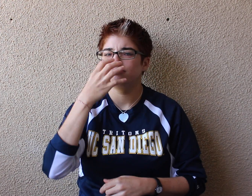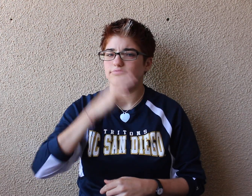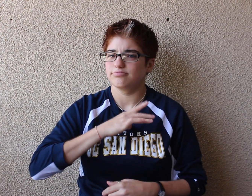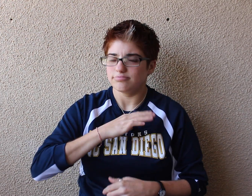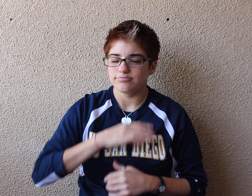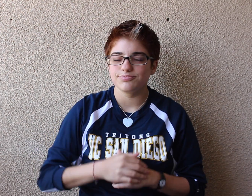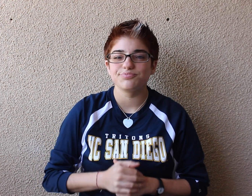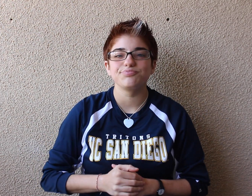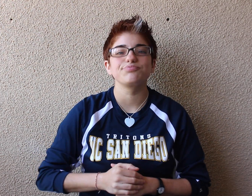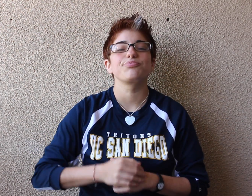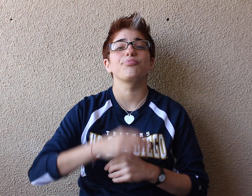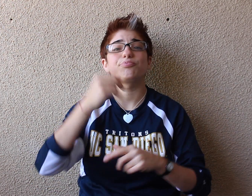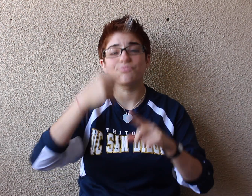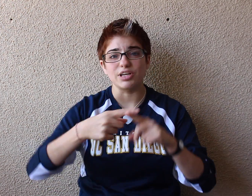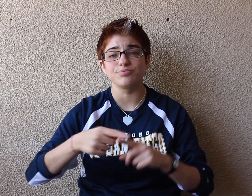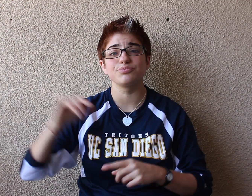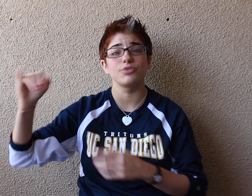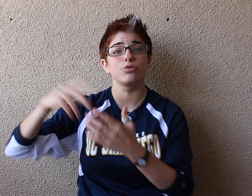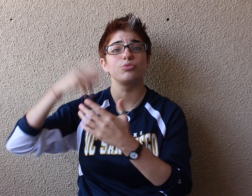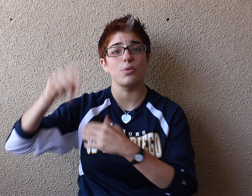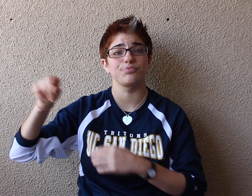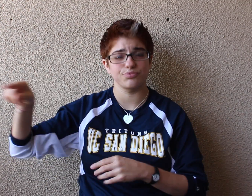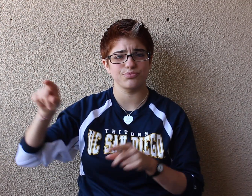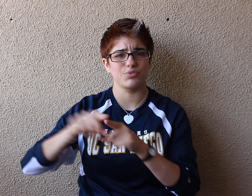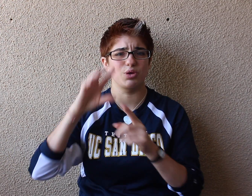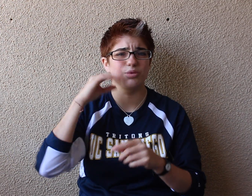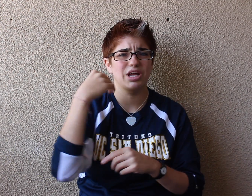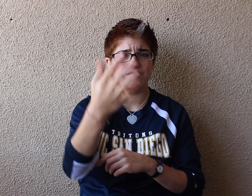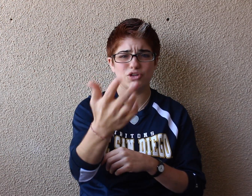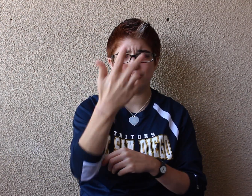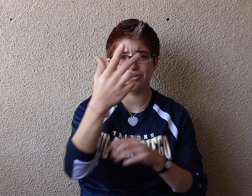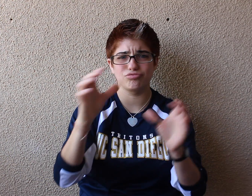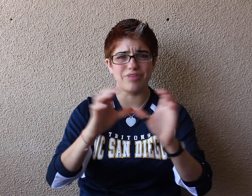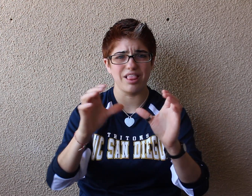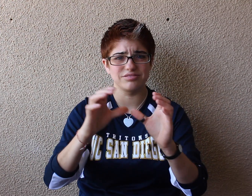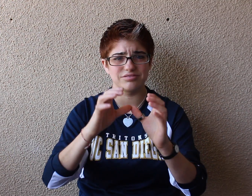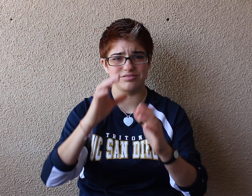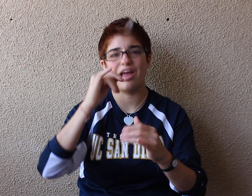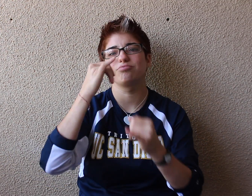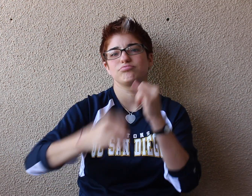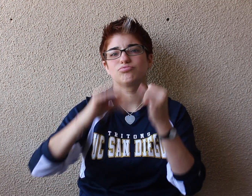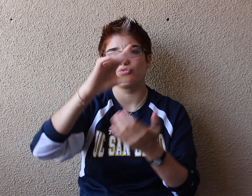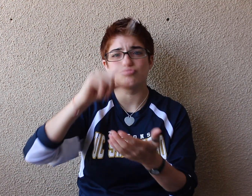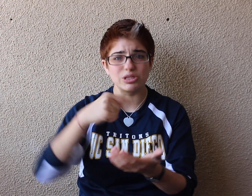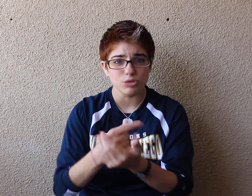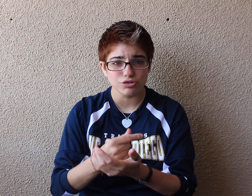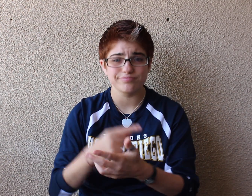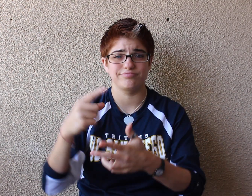This part was the best part for me. In addition, this program will grant you three different types of credentials upon your graduation: